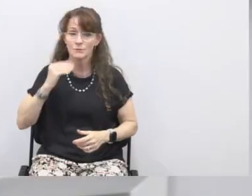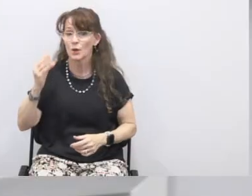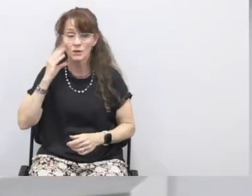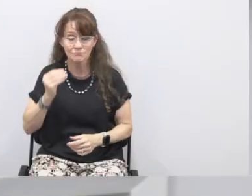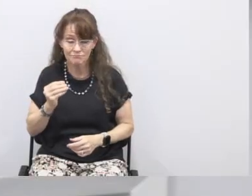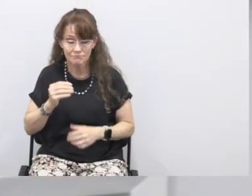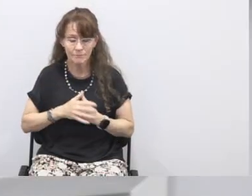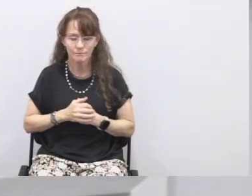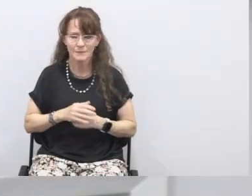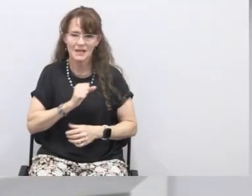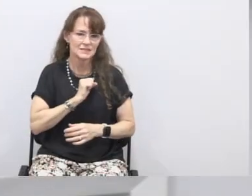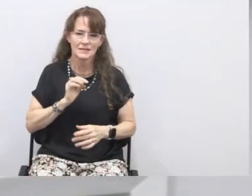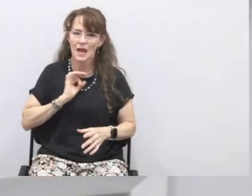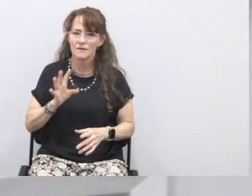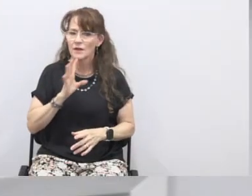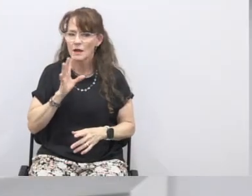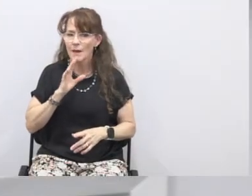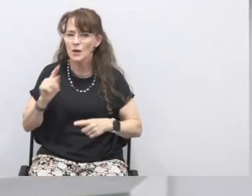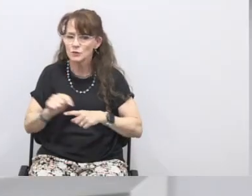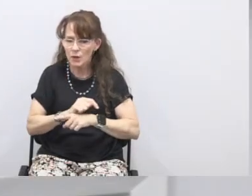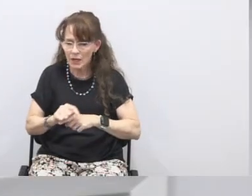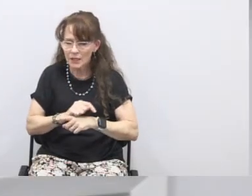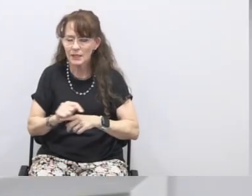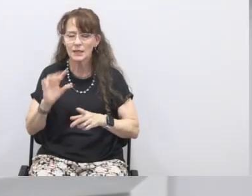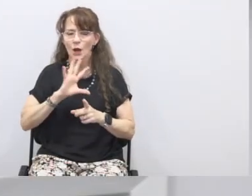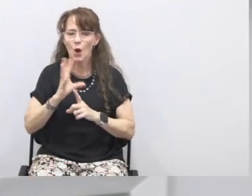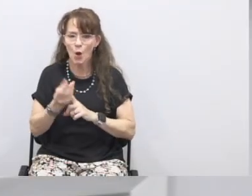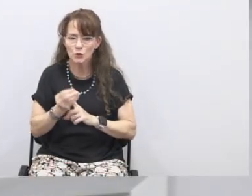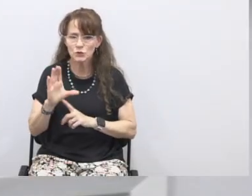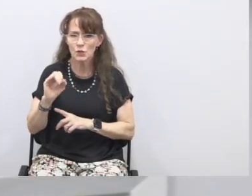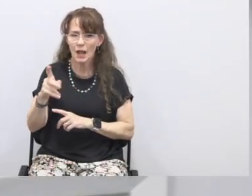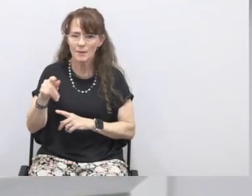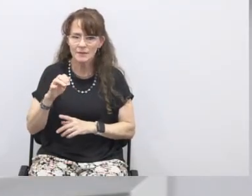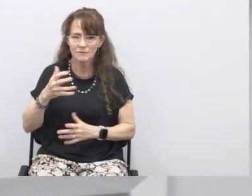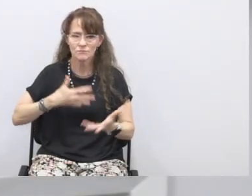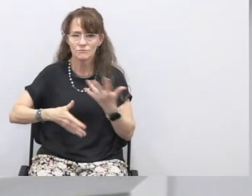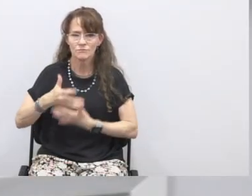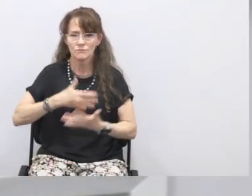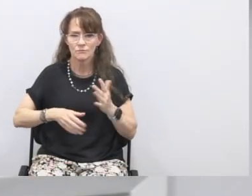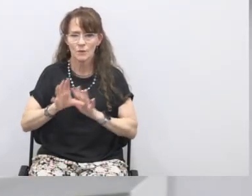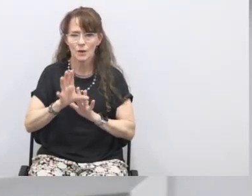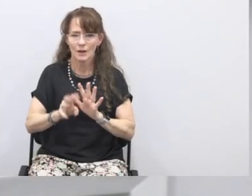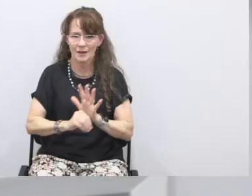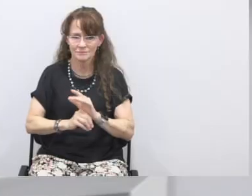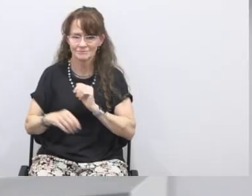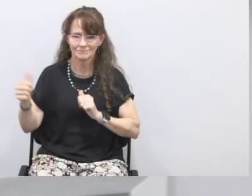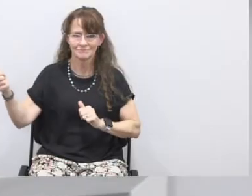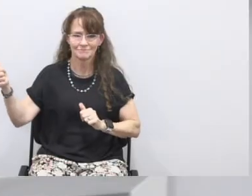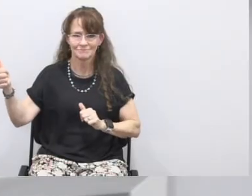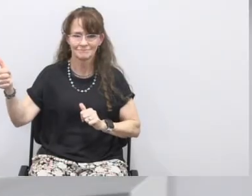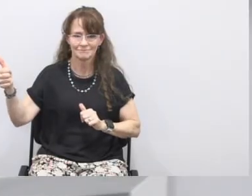training culture and climate leadership teams and the way that they're interacting with curriculum and teachers and counselors